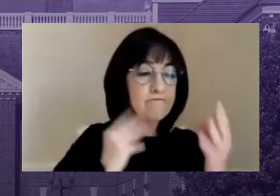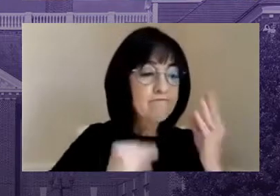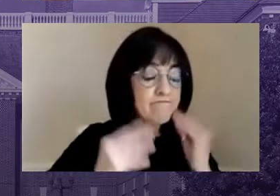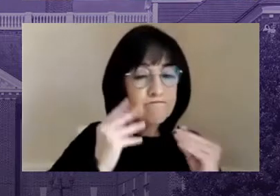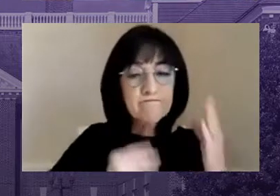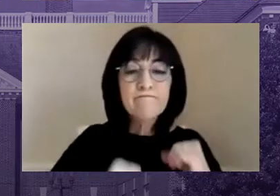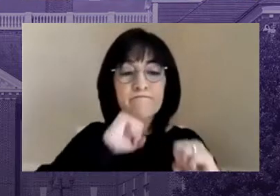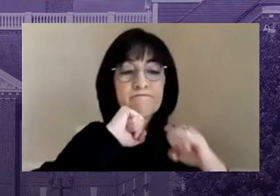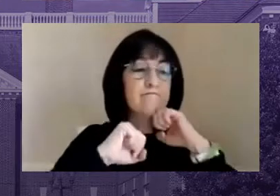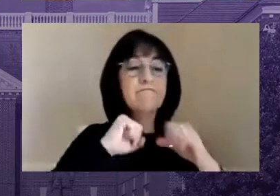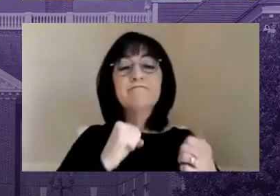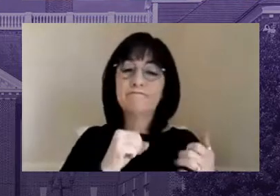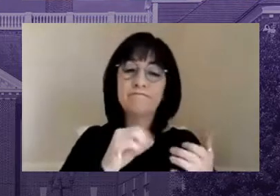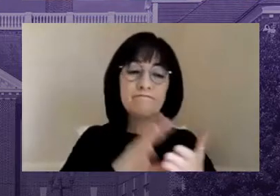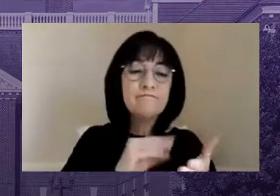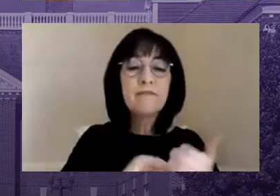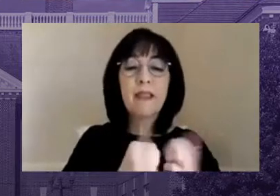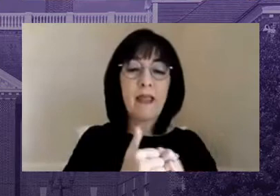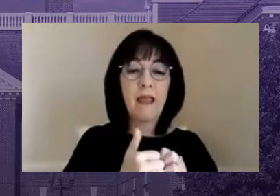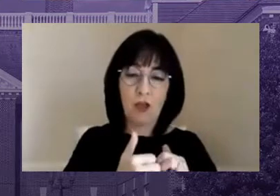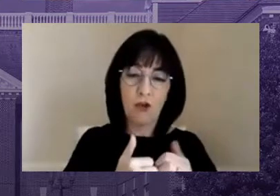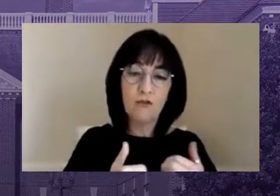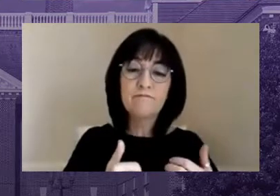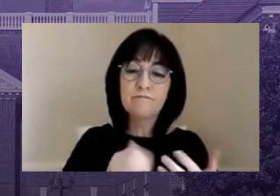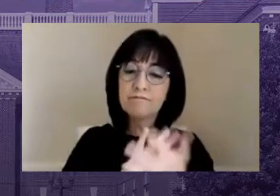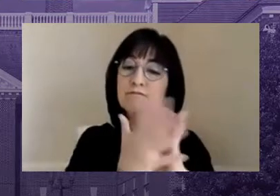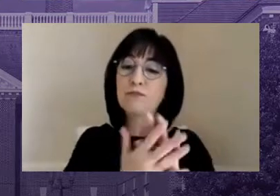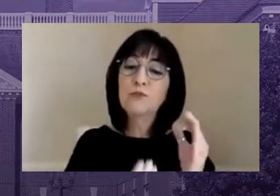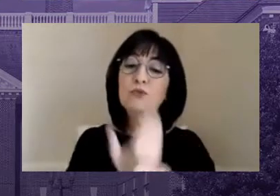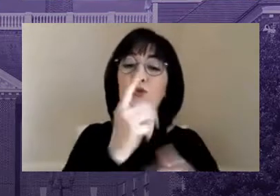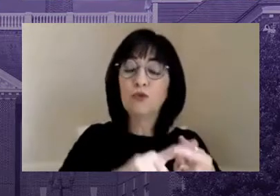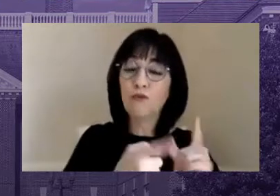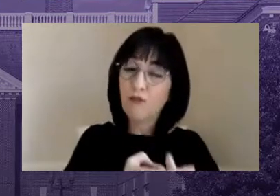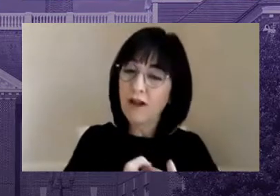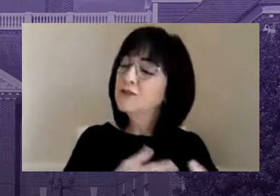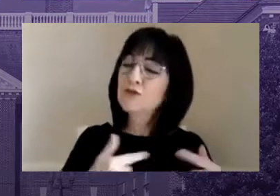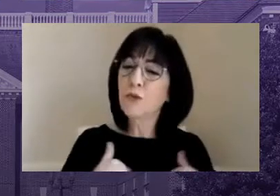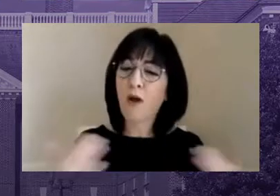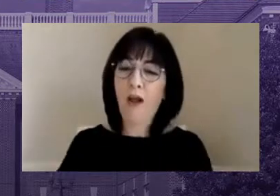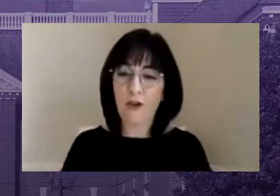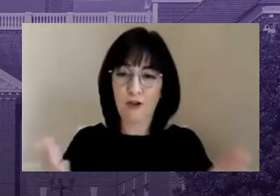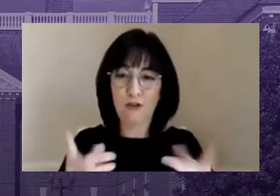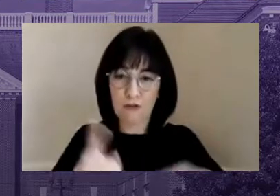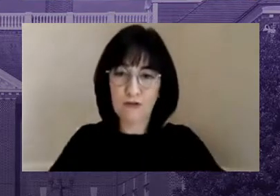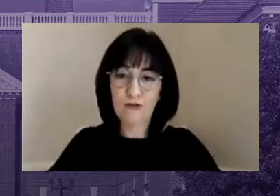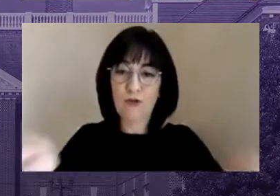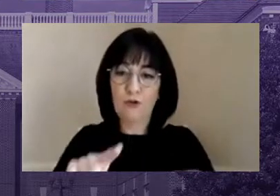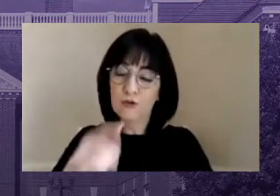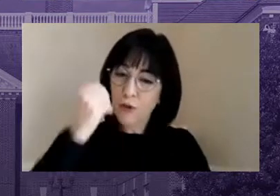each year, every day in April. To celebrate our children in a small way. There's so many things